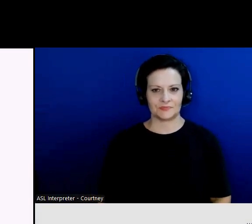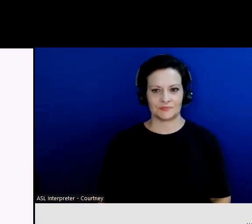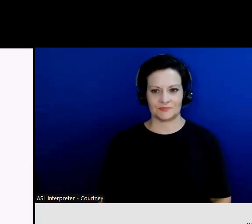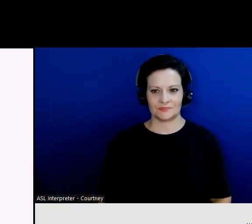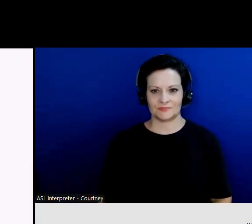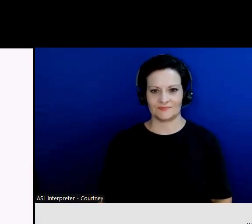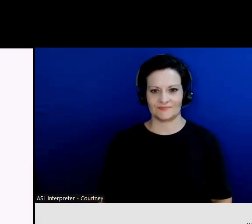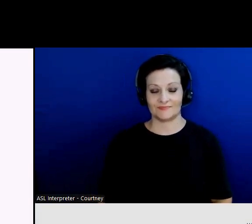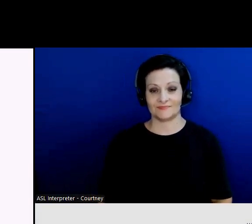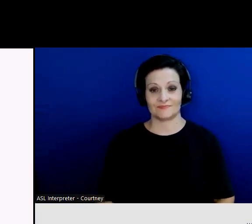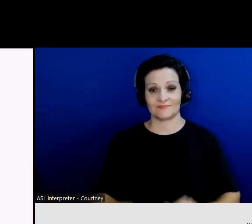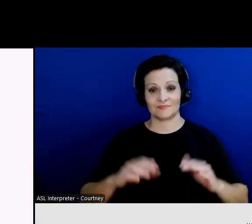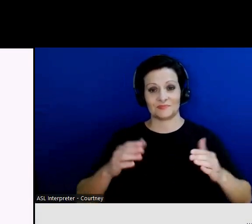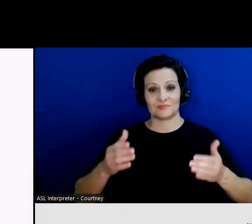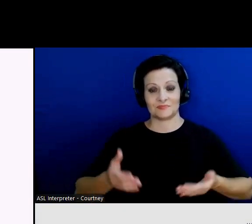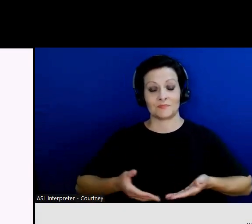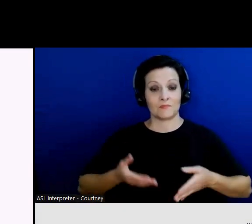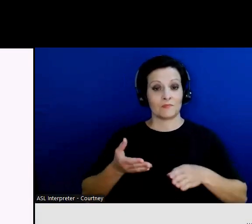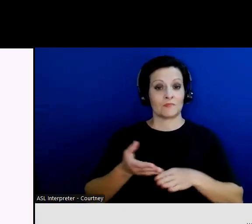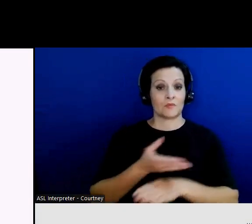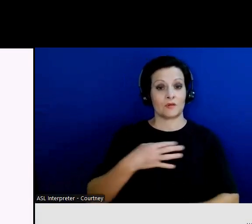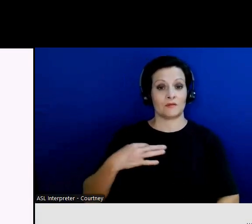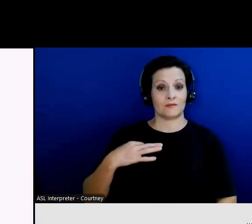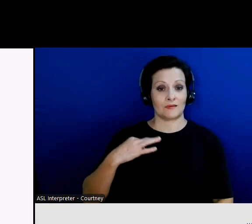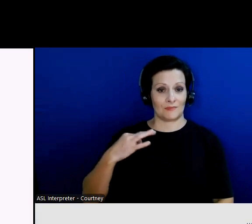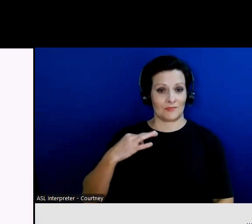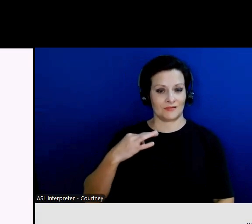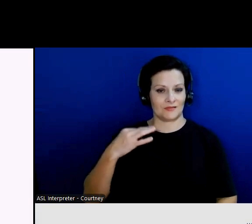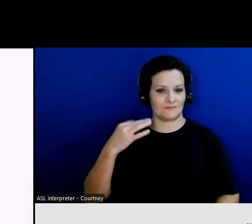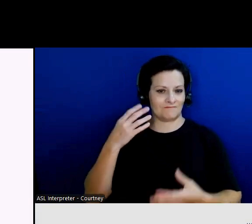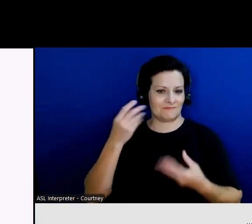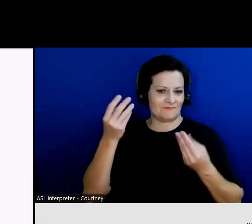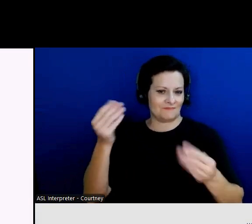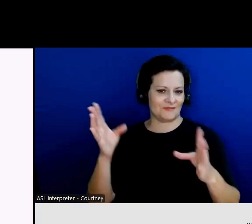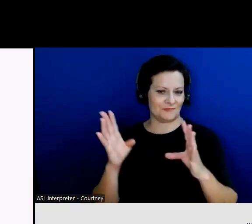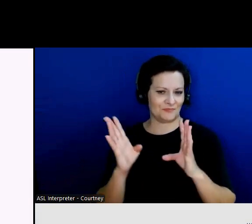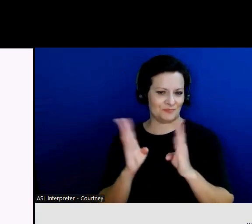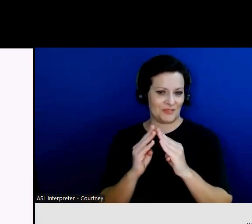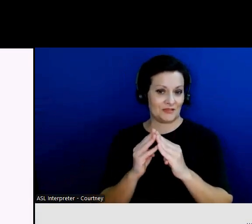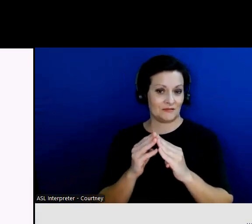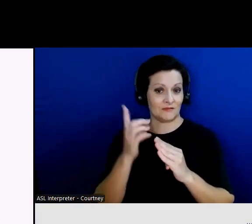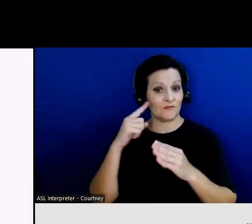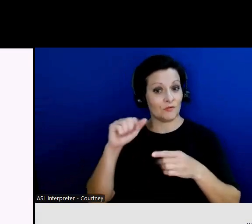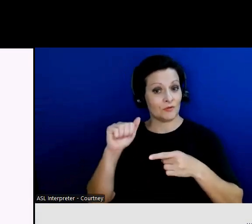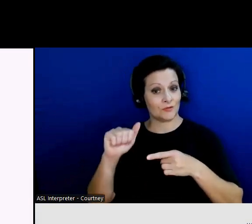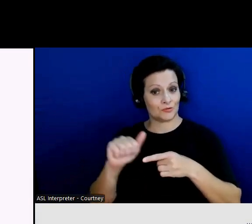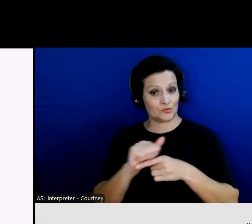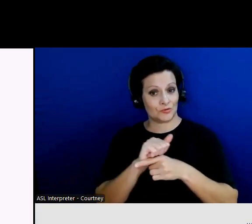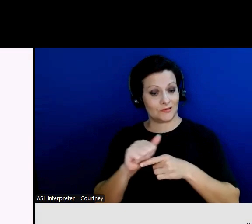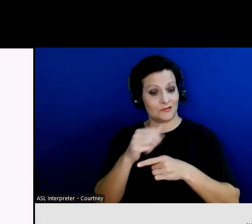Welcome to the pre-application information session for the Training and Services to